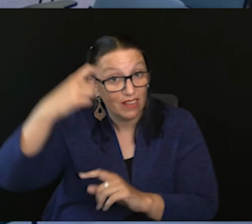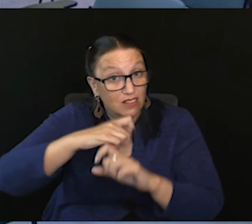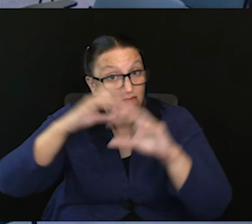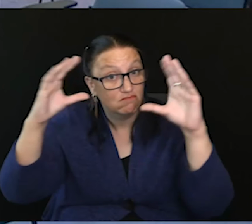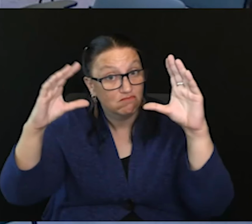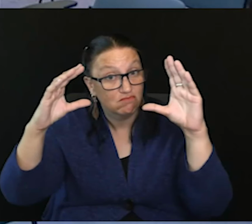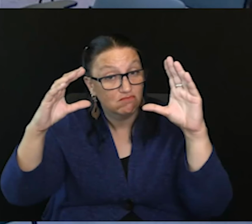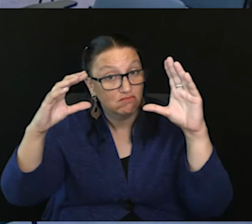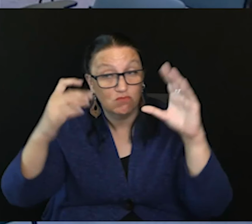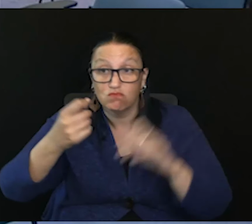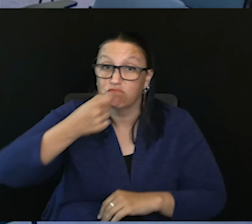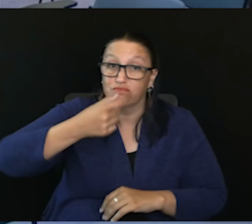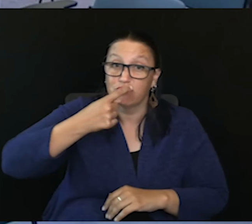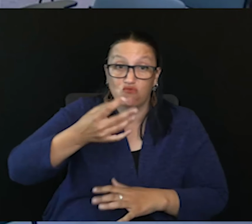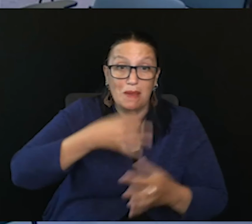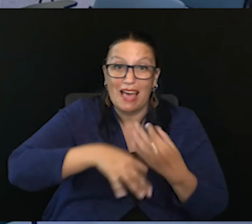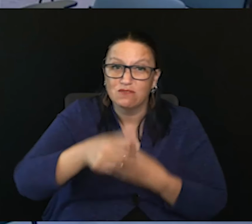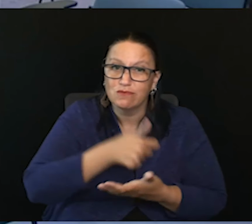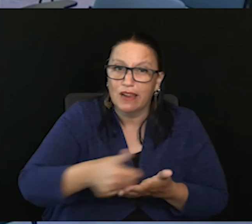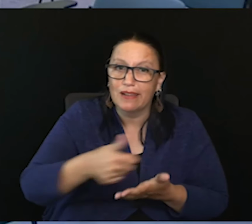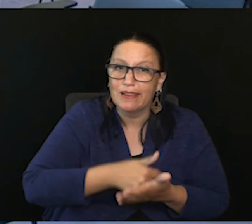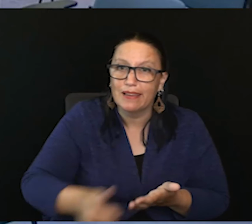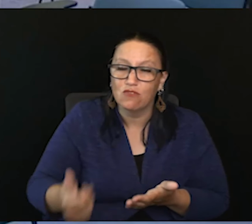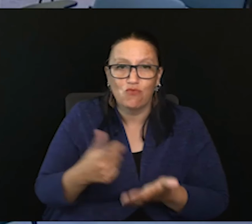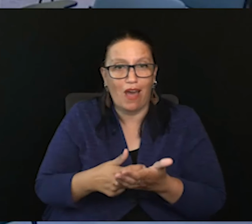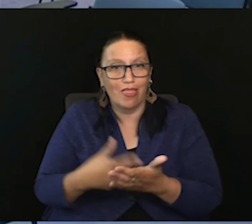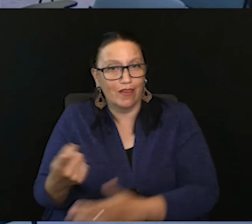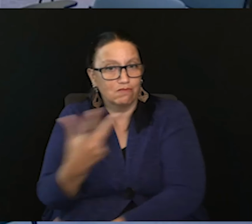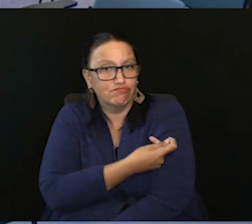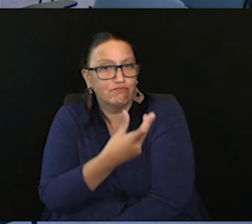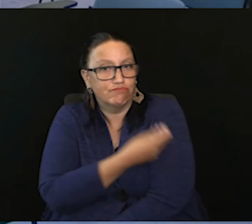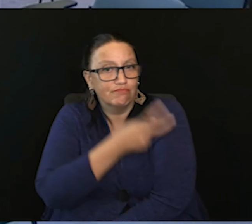does the TGA kind of envisage that oral treatments might be used more so than,